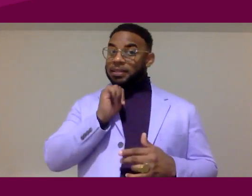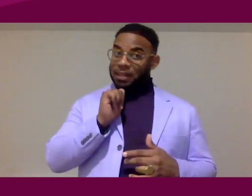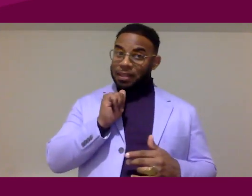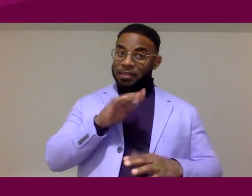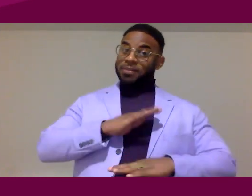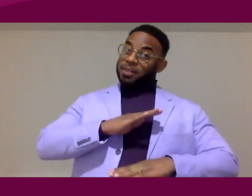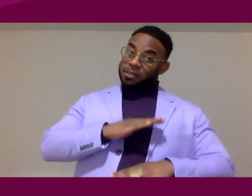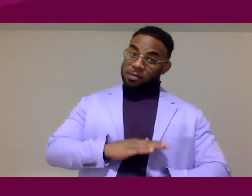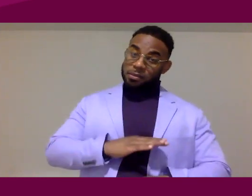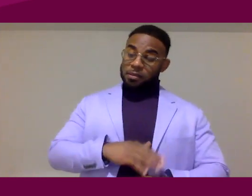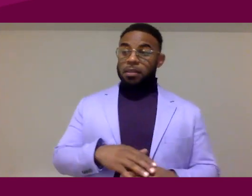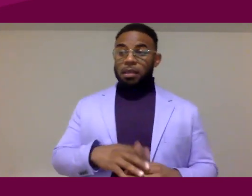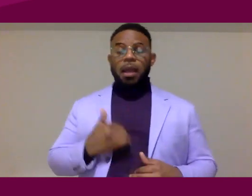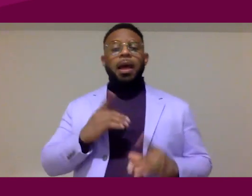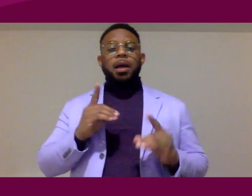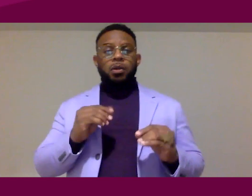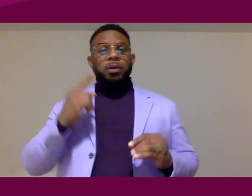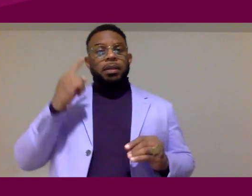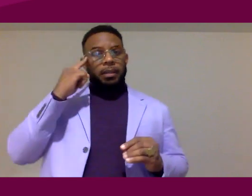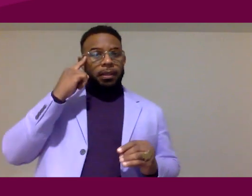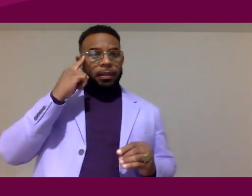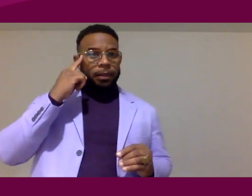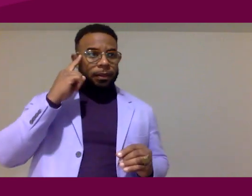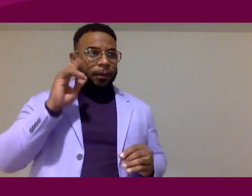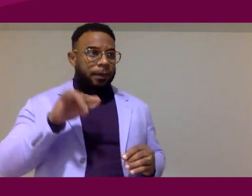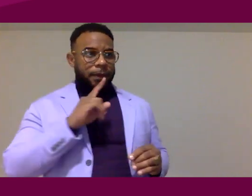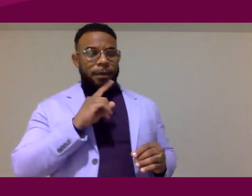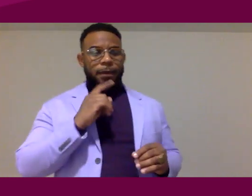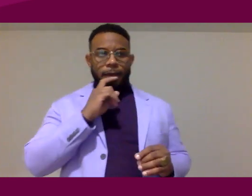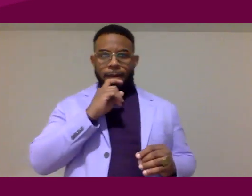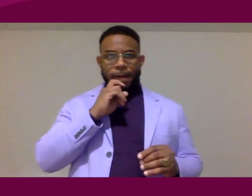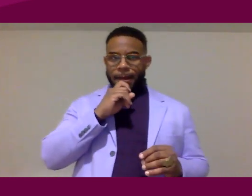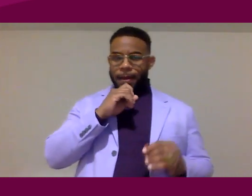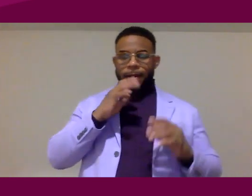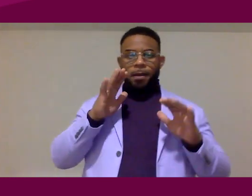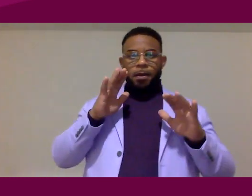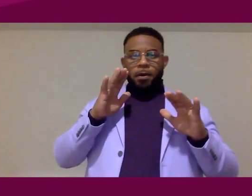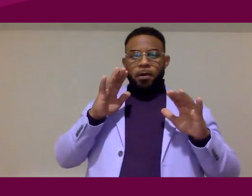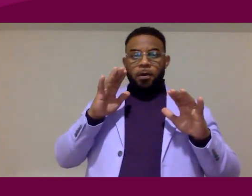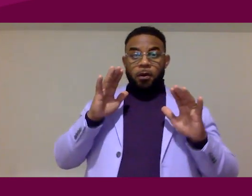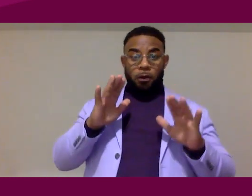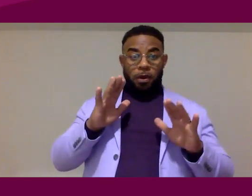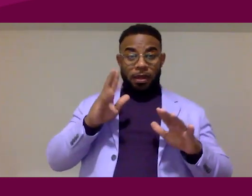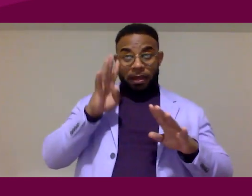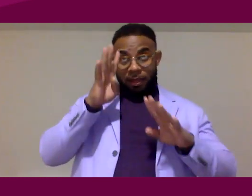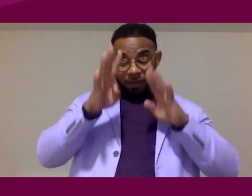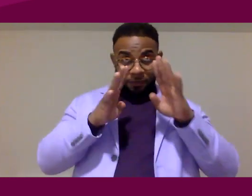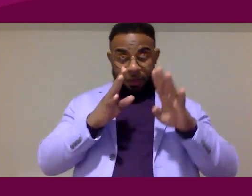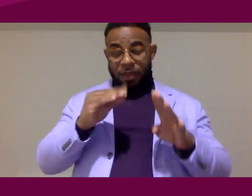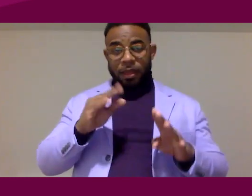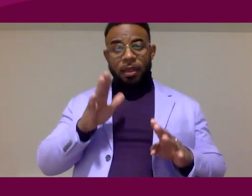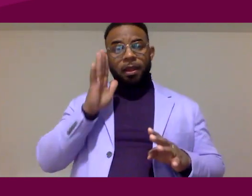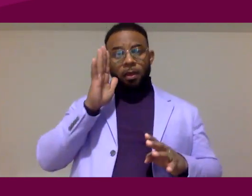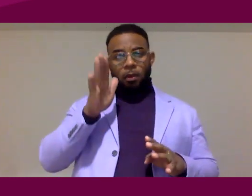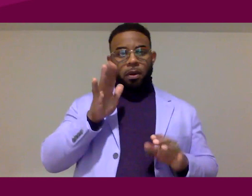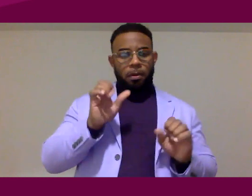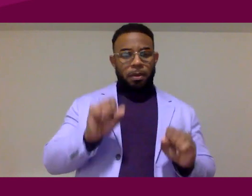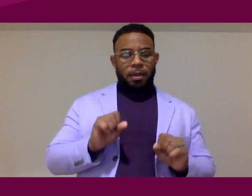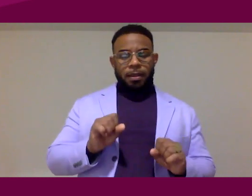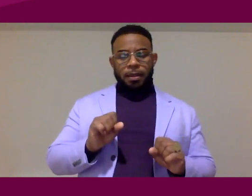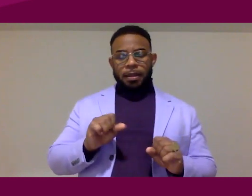But I do think that is a great invention and it will potentially get there.